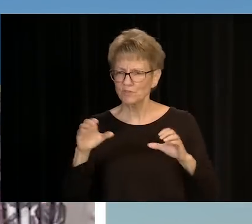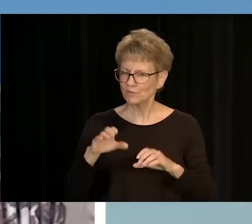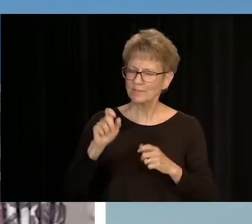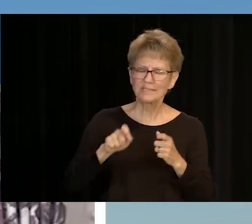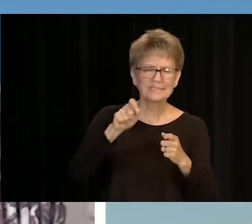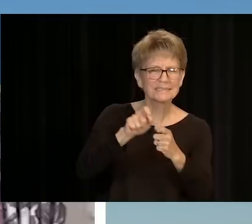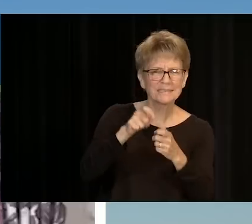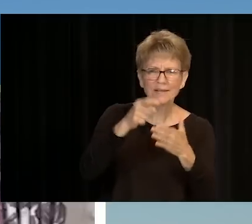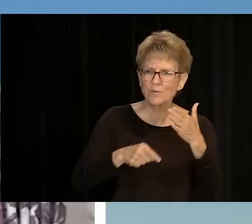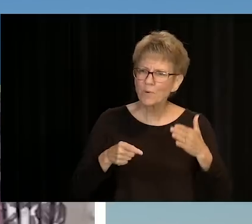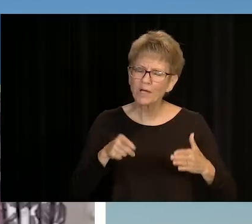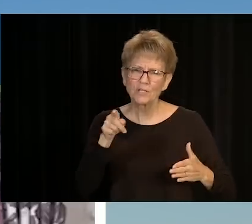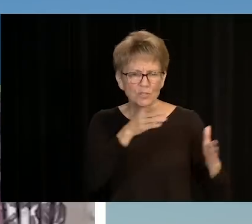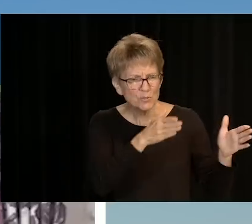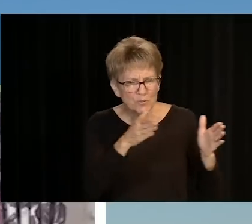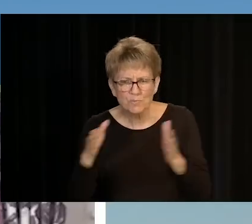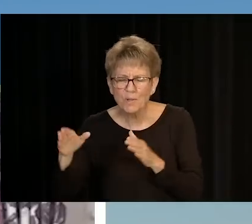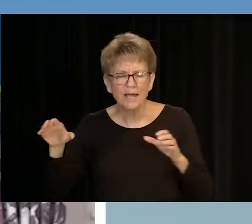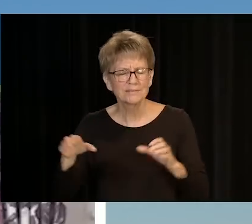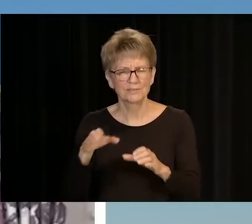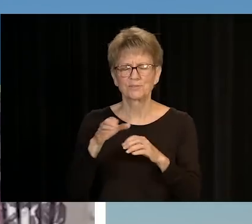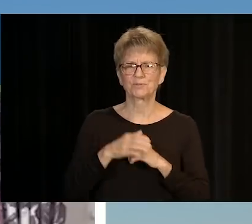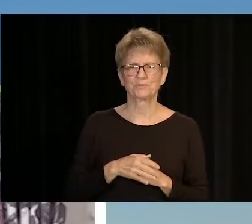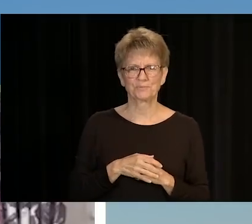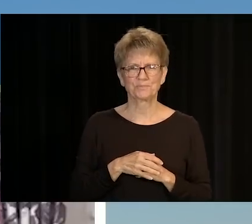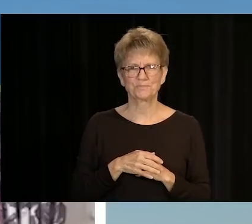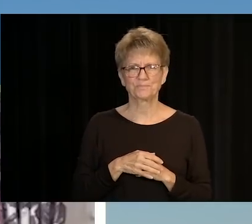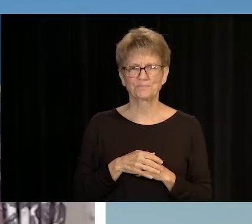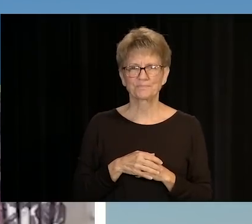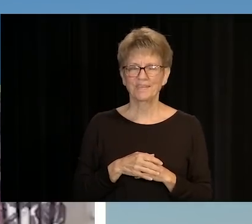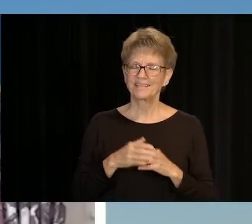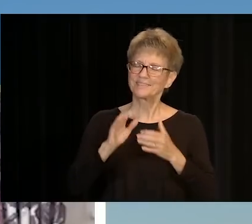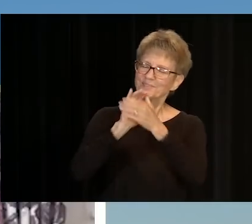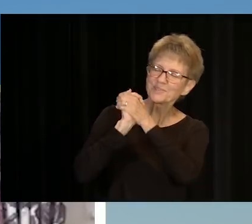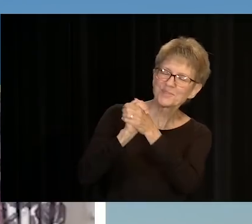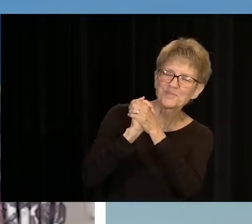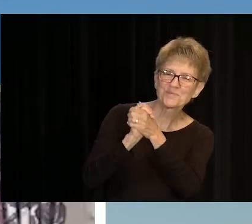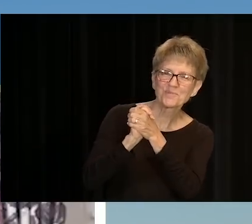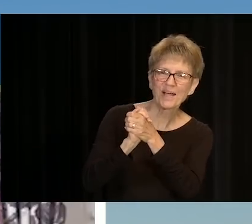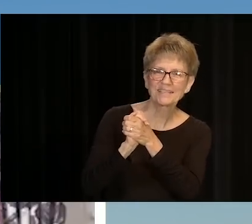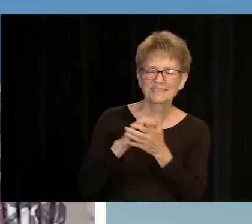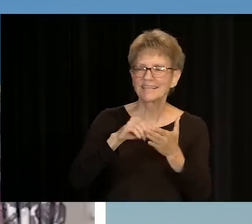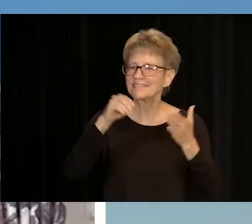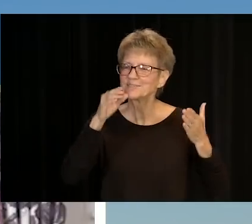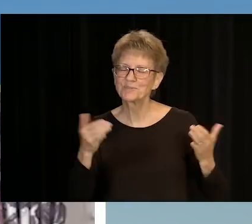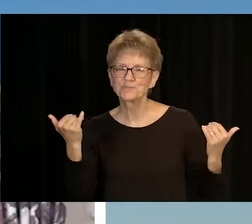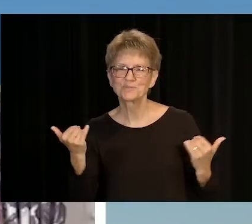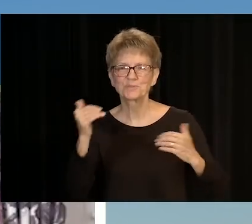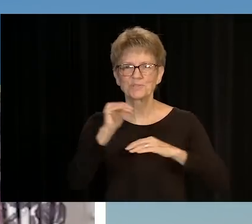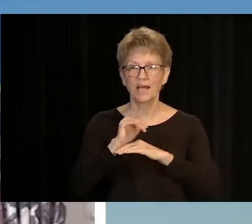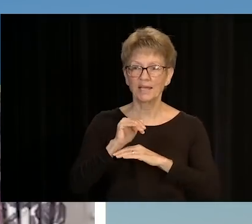YOU'VE DONE JUST EXACTLY WHAT WE NEEDED YOU TO DO AND WHAT YOU WANTED TO DO. SO, CONGRATULATIONS TONIGHT.